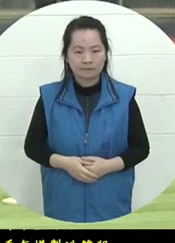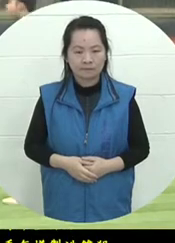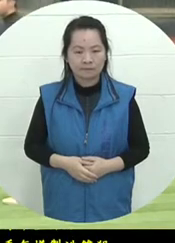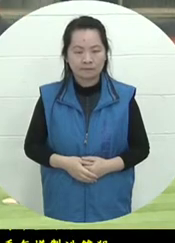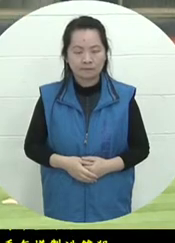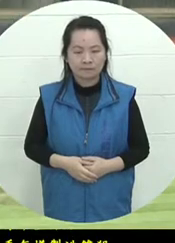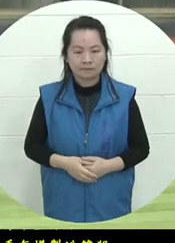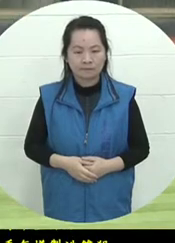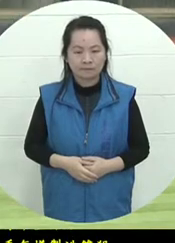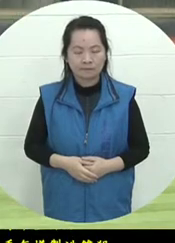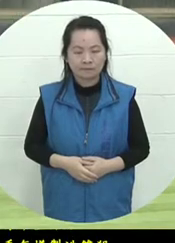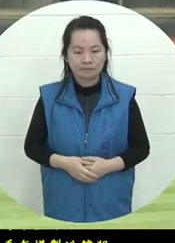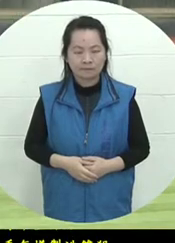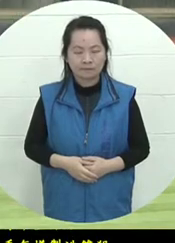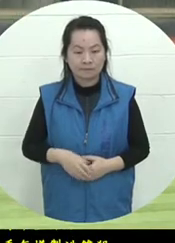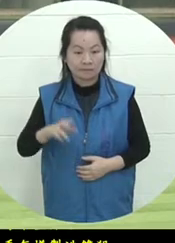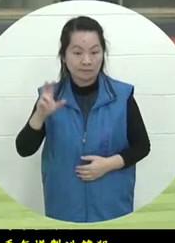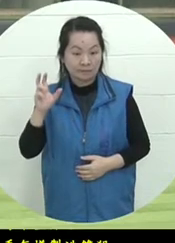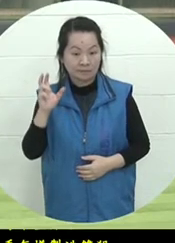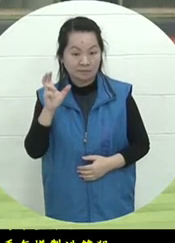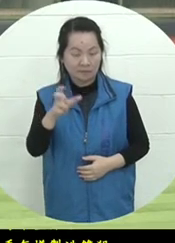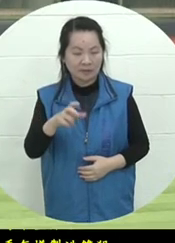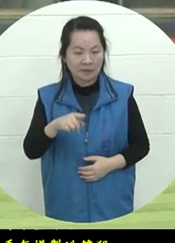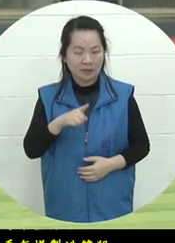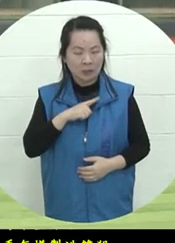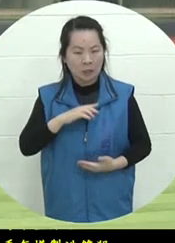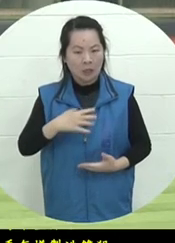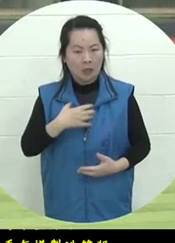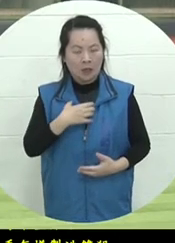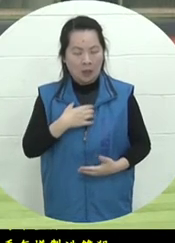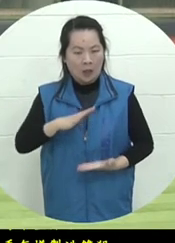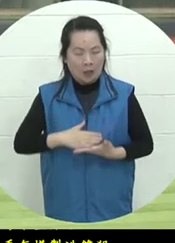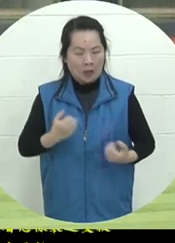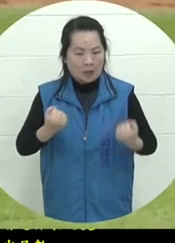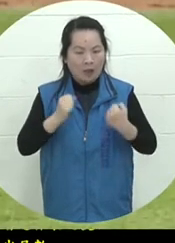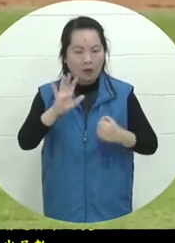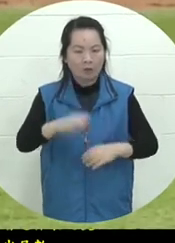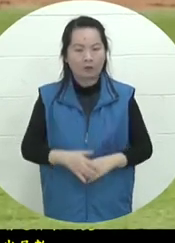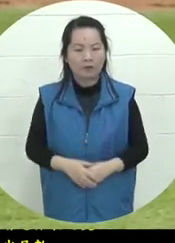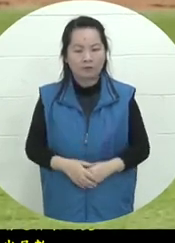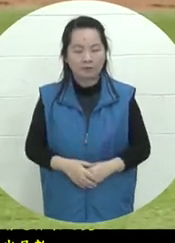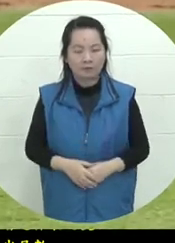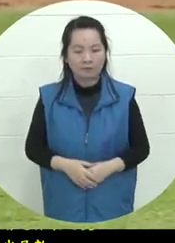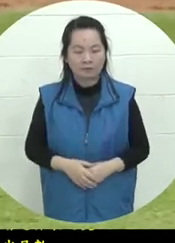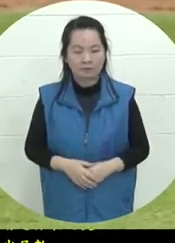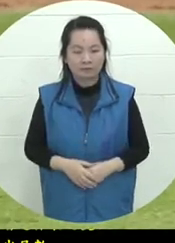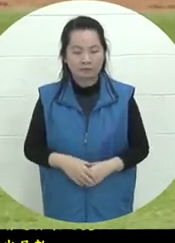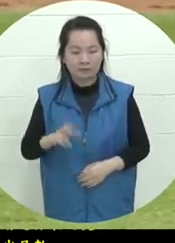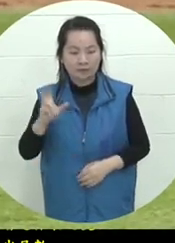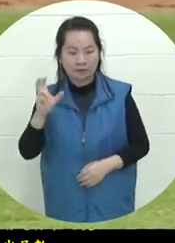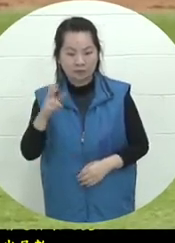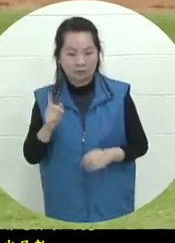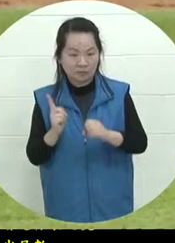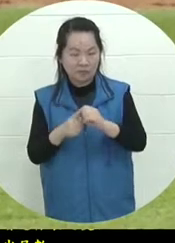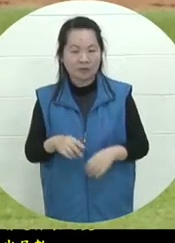Wow. At this time, the pitcher also has some pressure on Oda and the batter. When the ball count reaches 1 and 3,